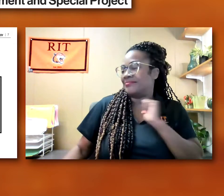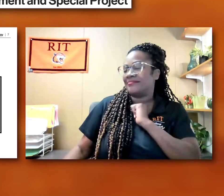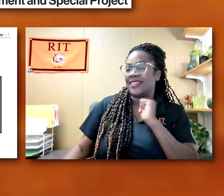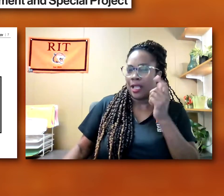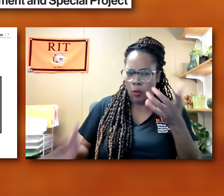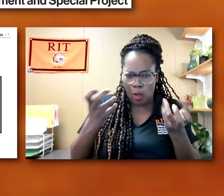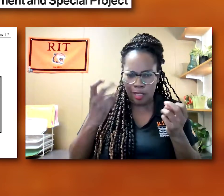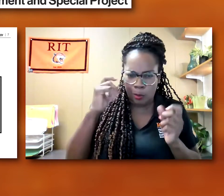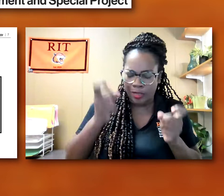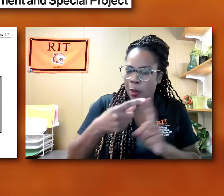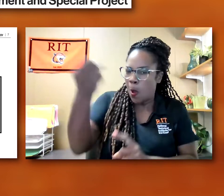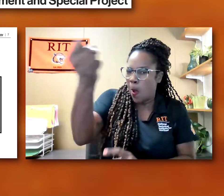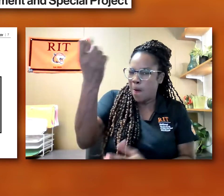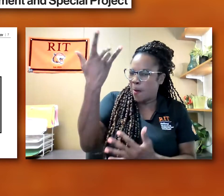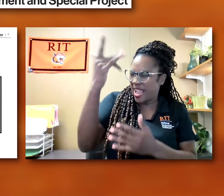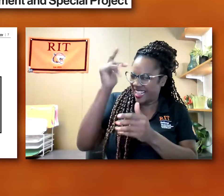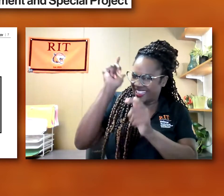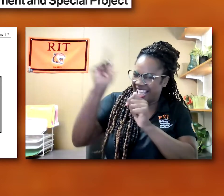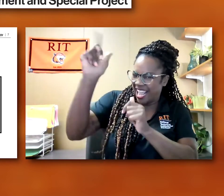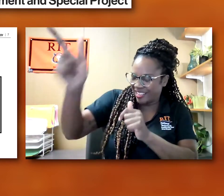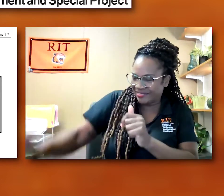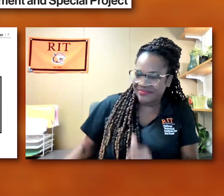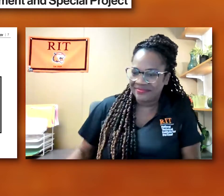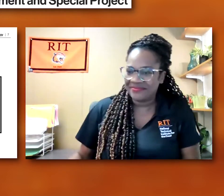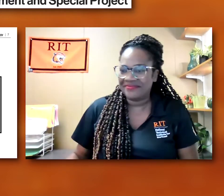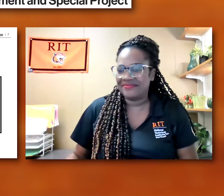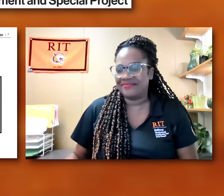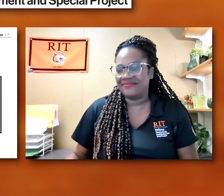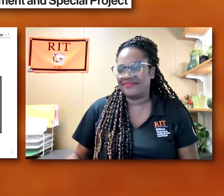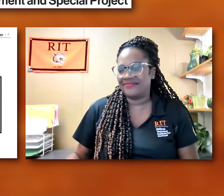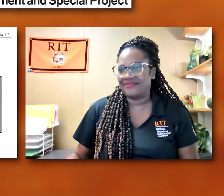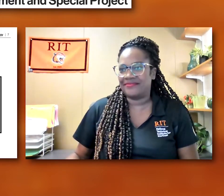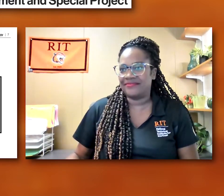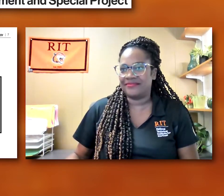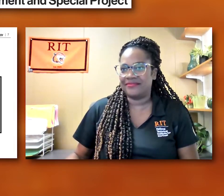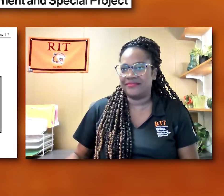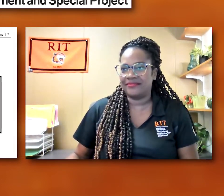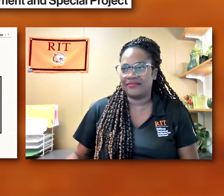and there will be an opportunity for you to win a prize, but we'll talk about the prizes a little bit later.